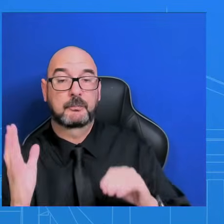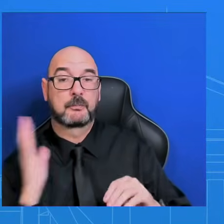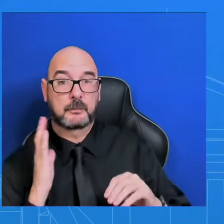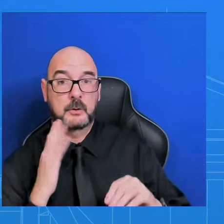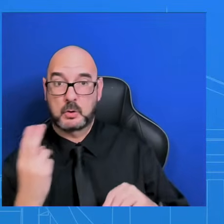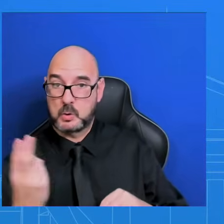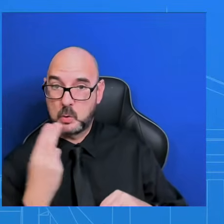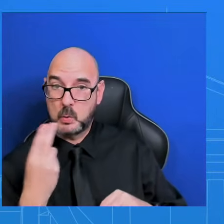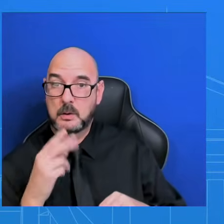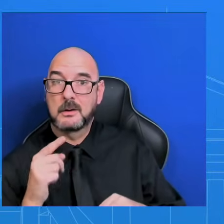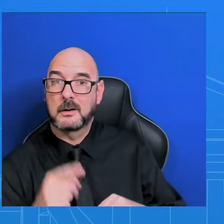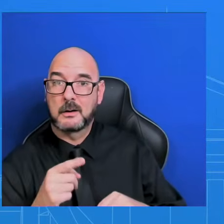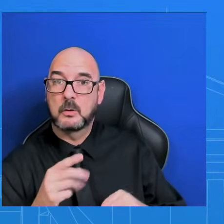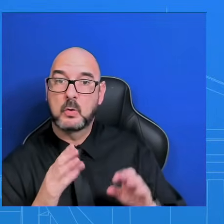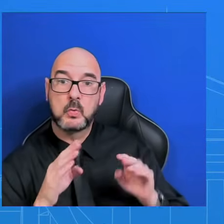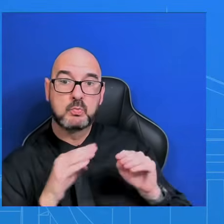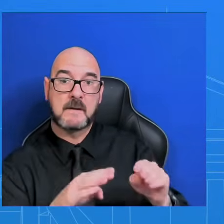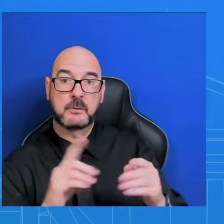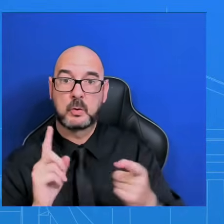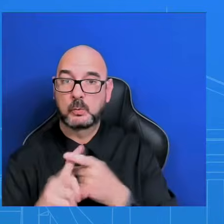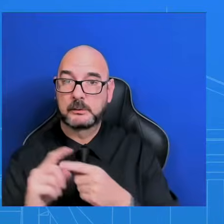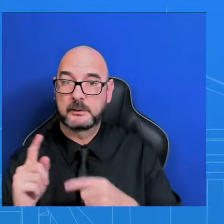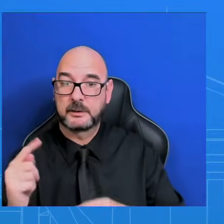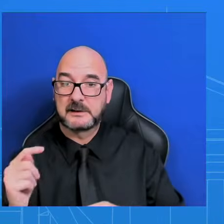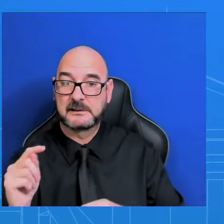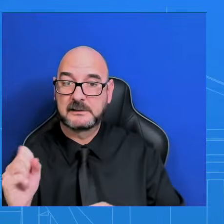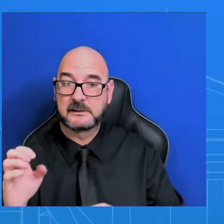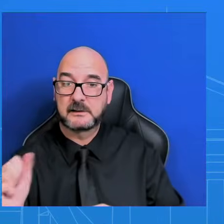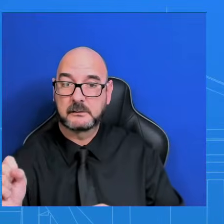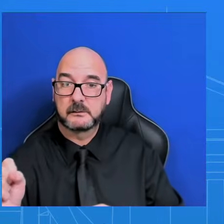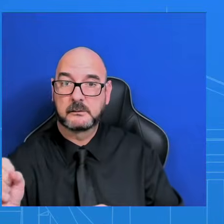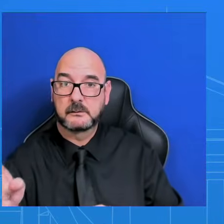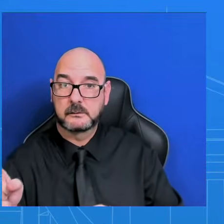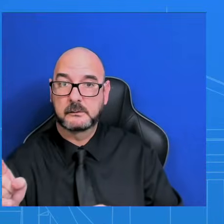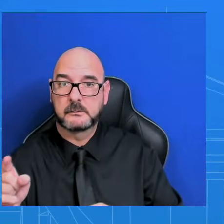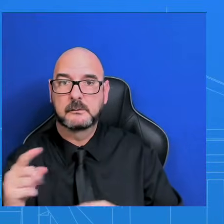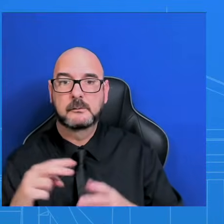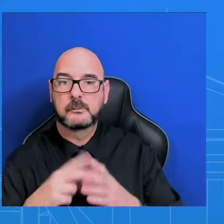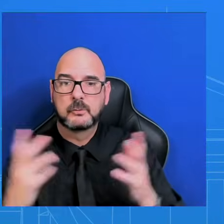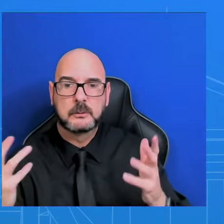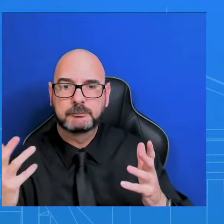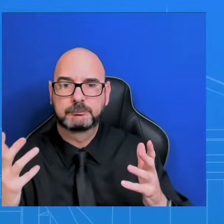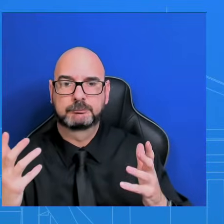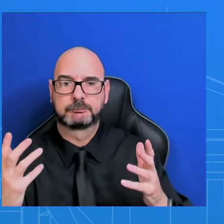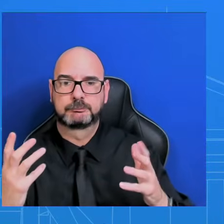it speaks basically to the mantra of Hamas and in their manifesto,